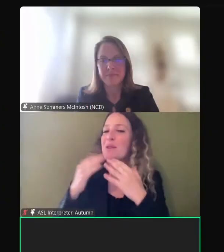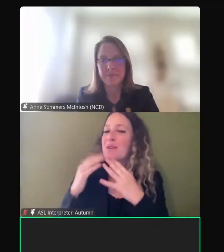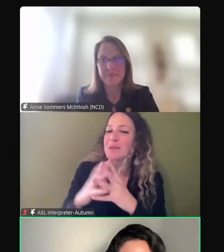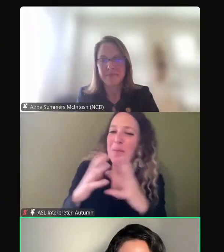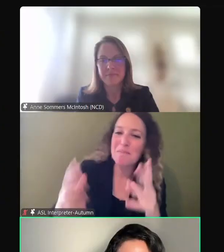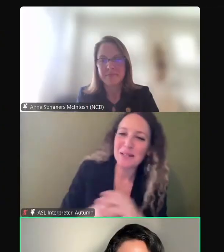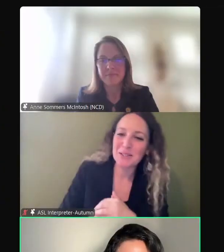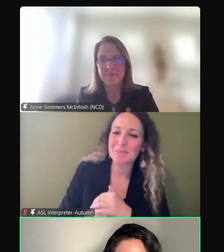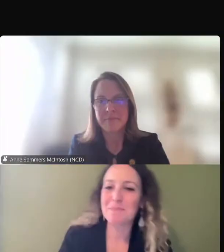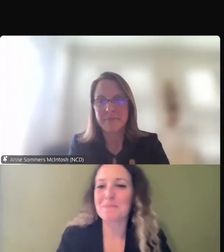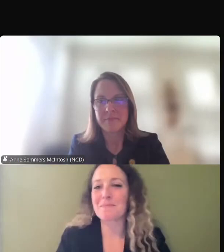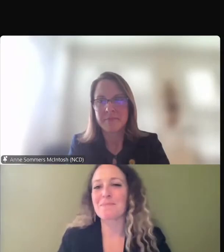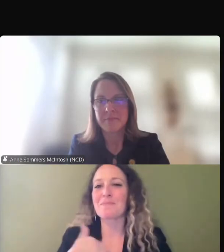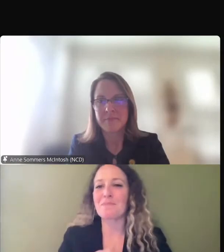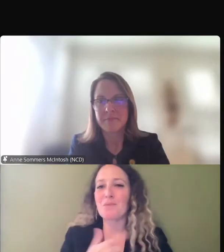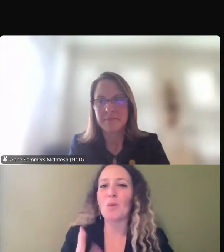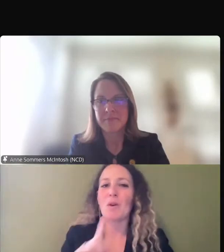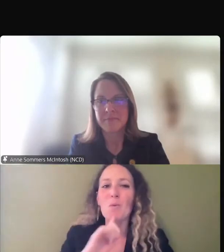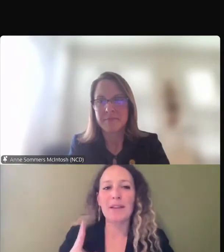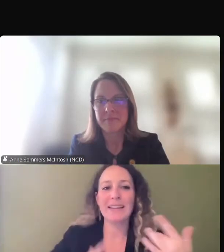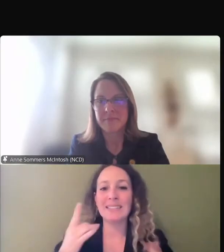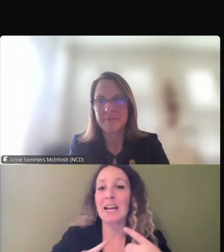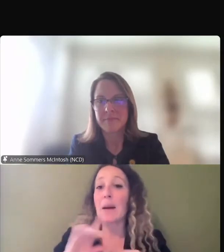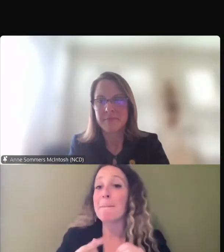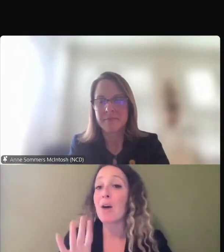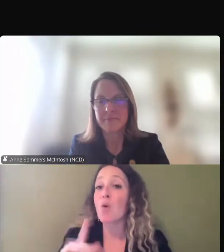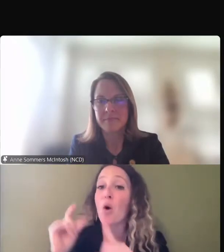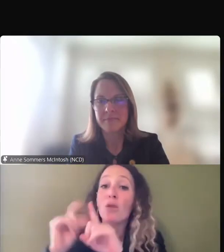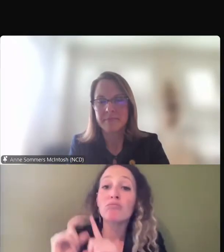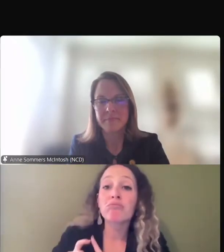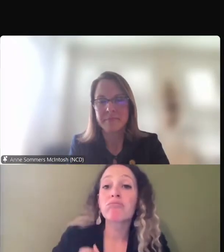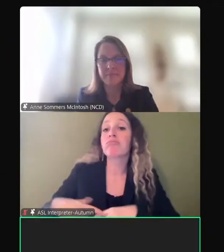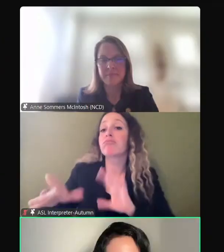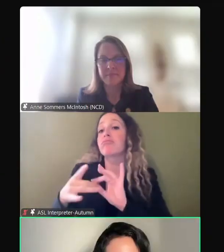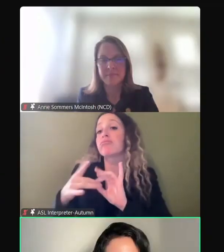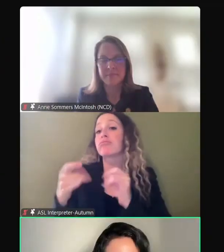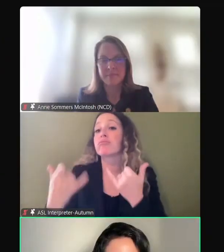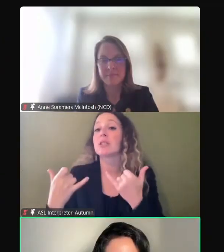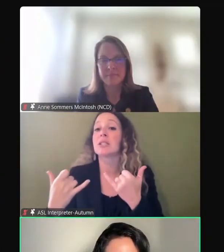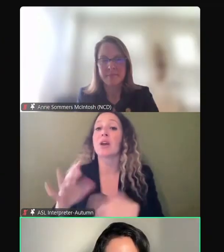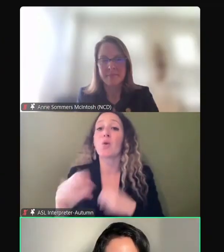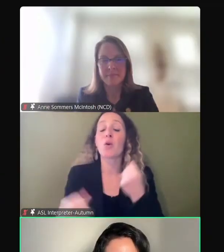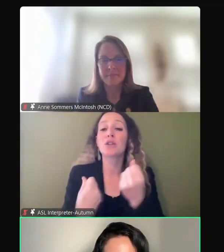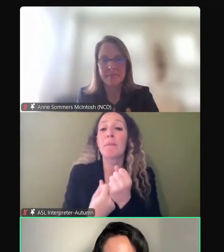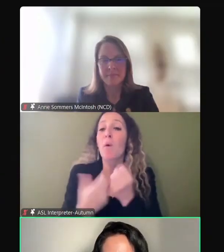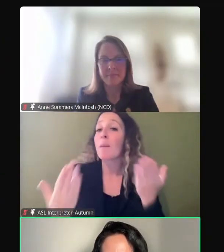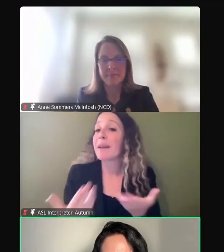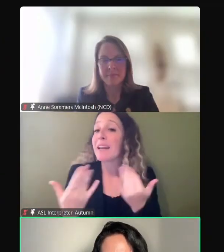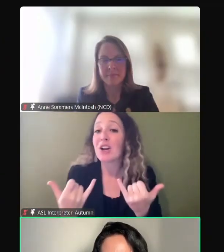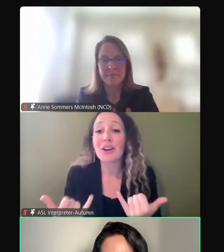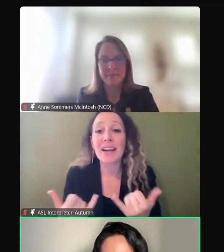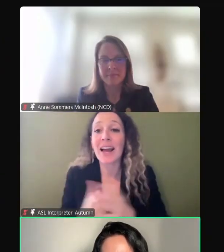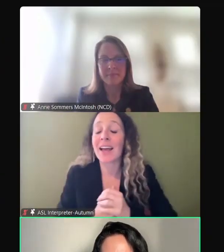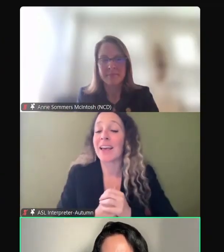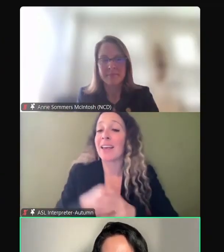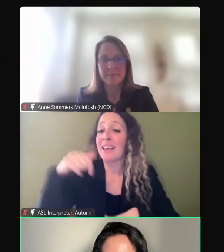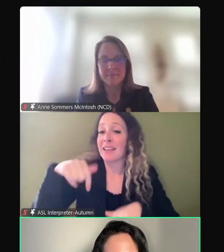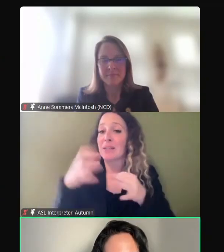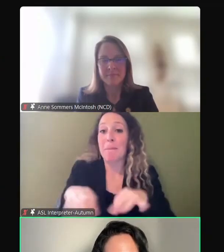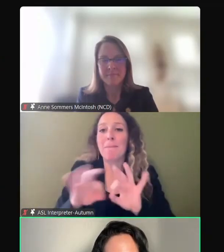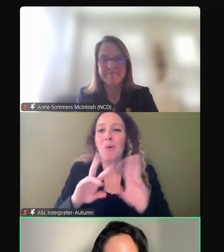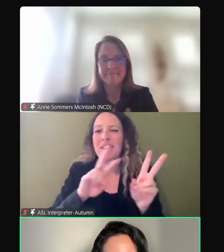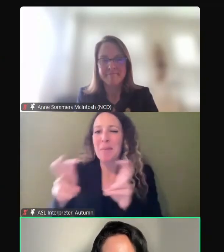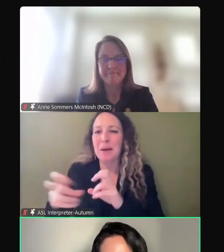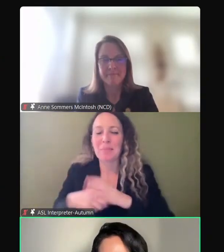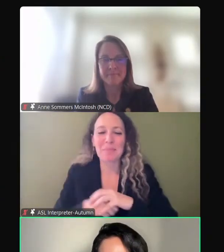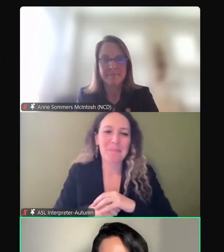for your remarks today, your presence and your support of this important topic. We're really